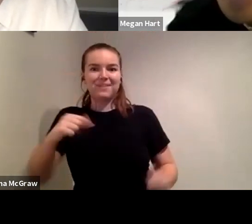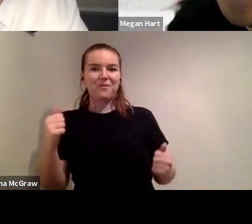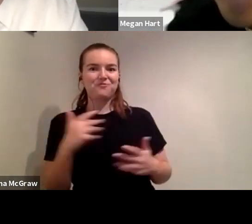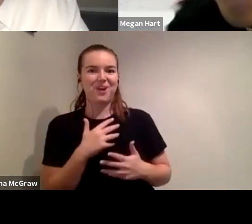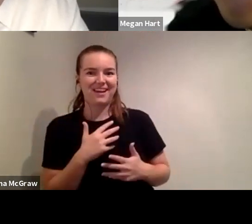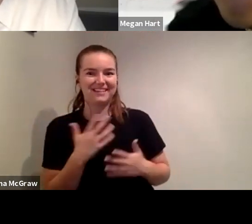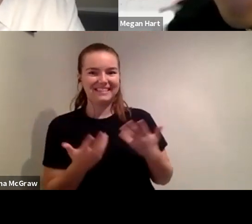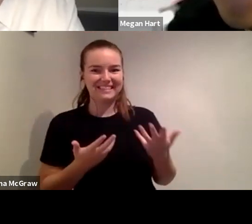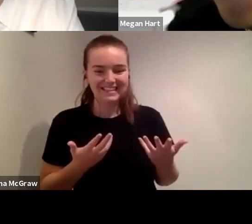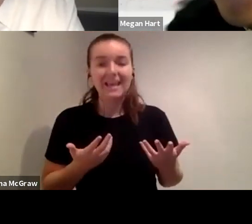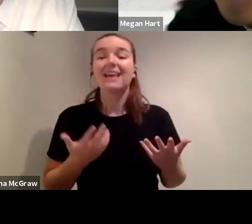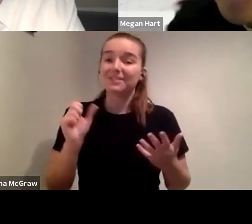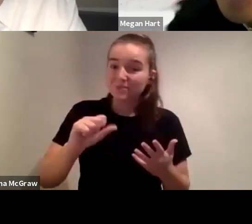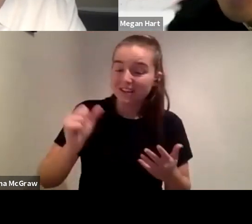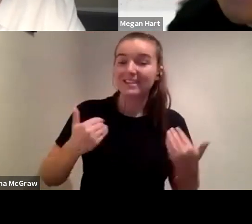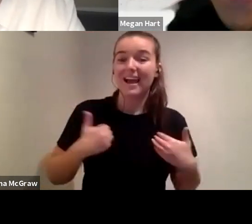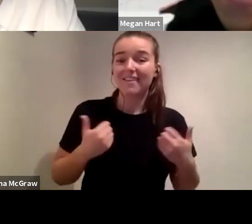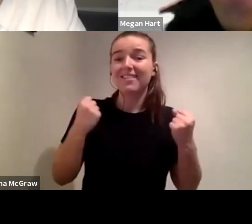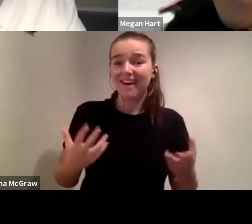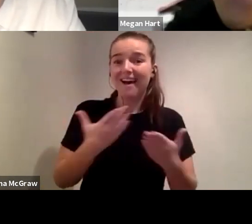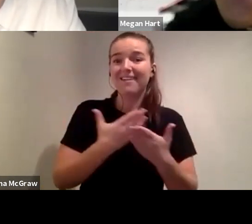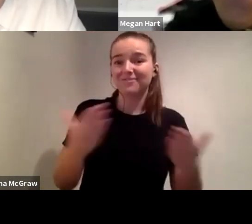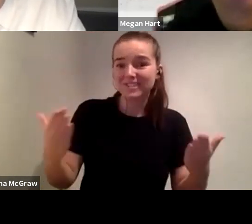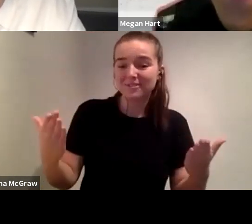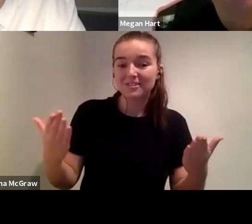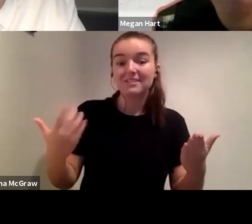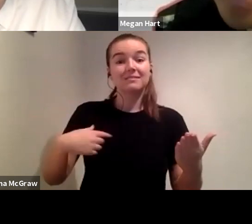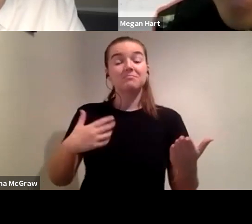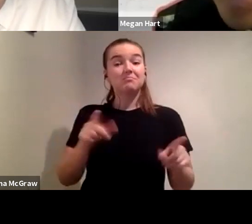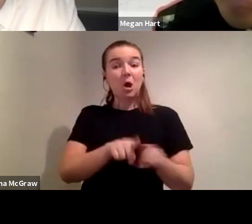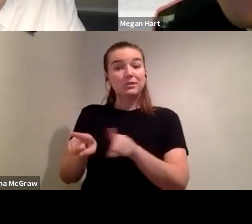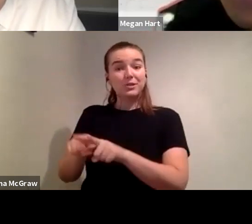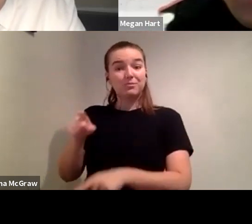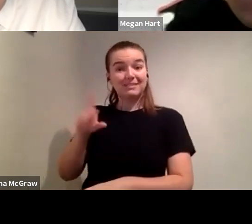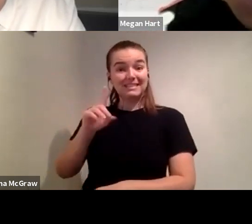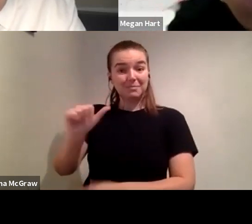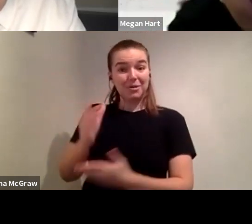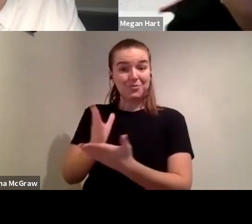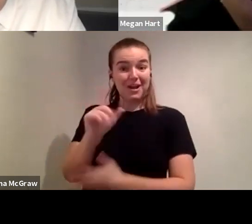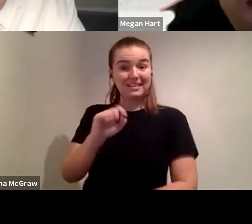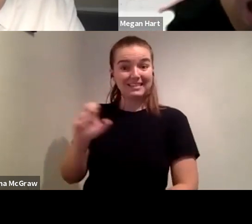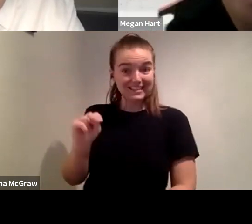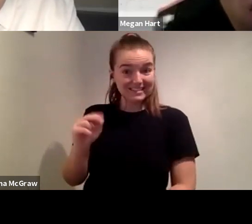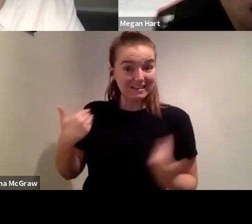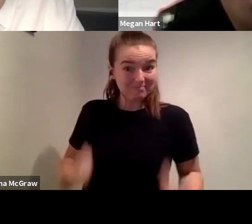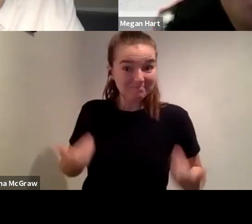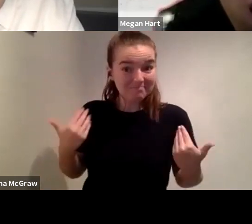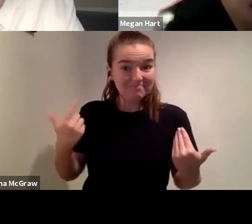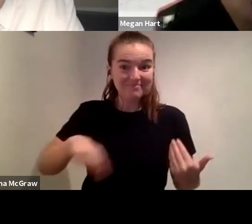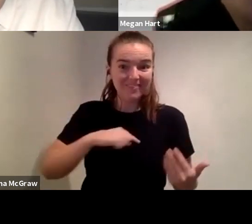They may overlook a candidate who would be so fantastic because of that fear.